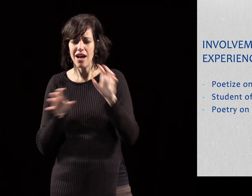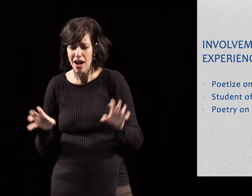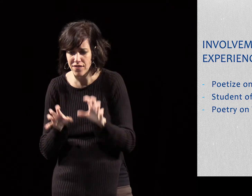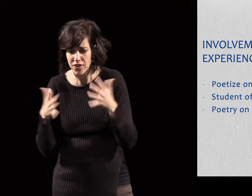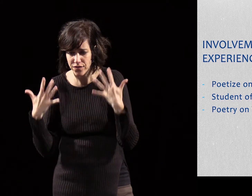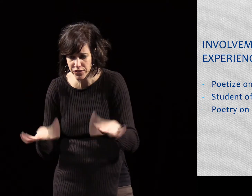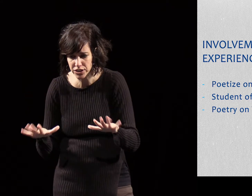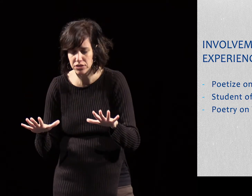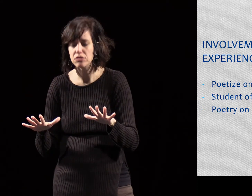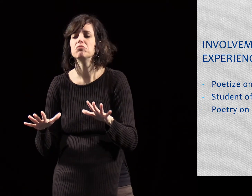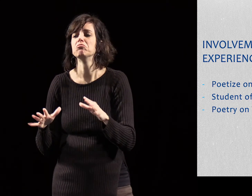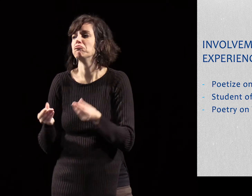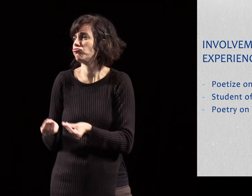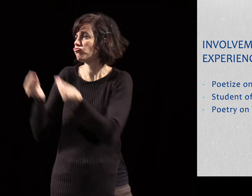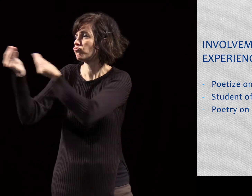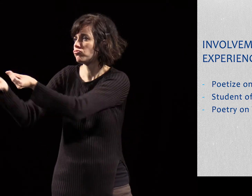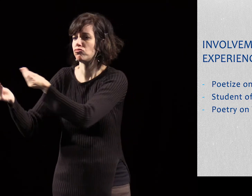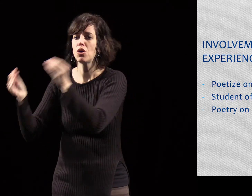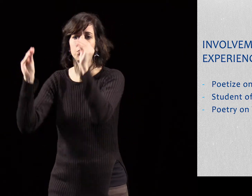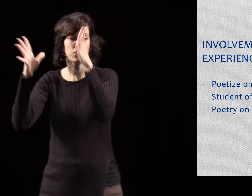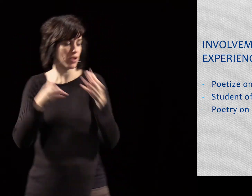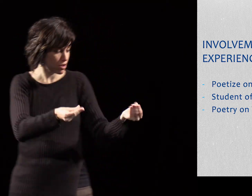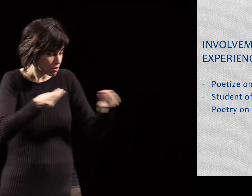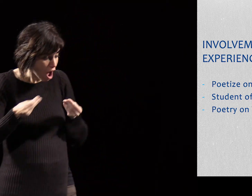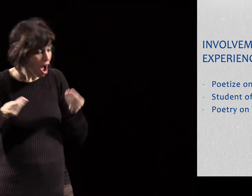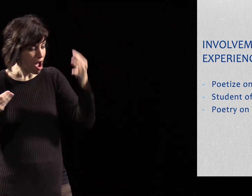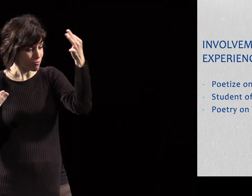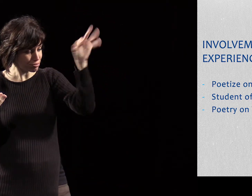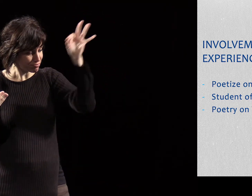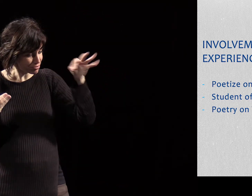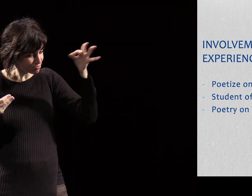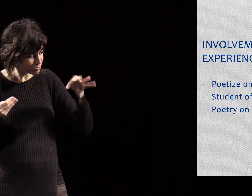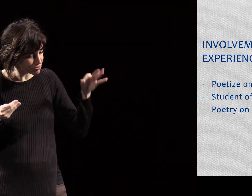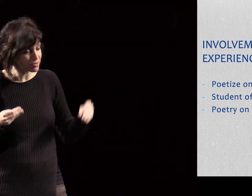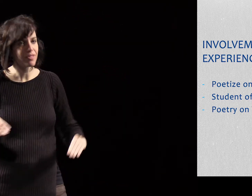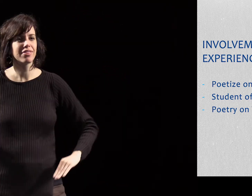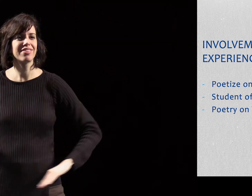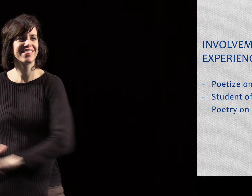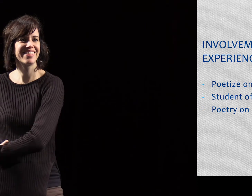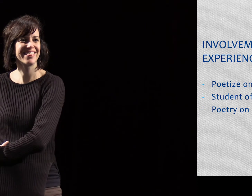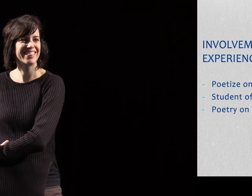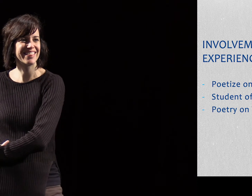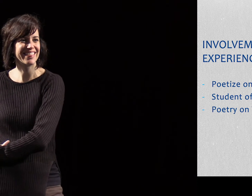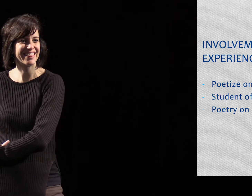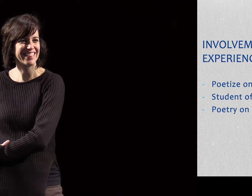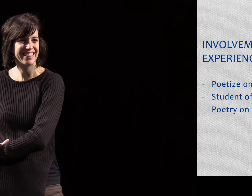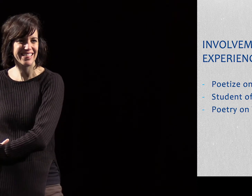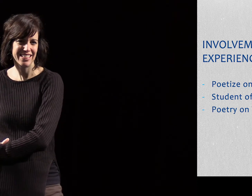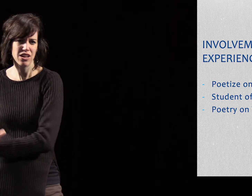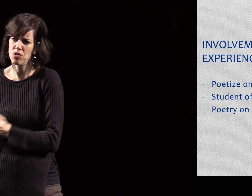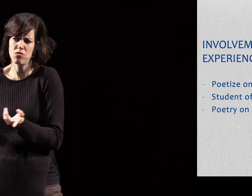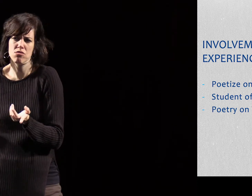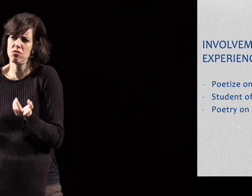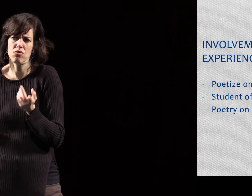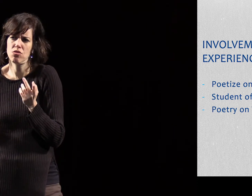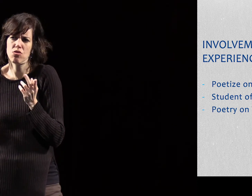You do a project, give it in to the teacher, they graded on the rubric, and there you have it.